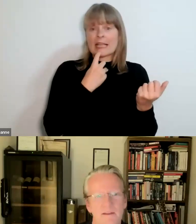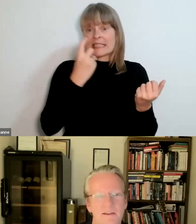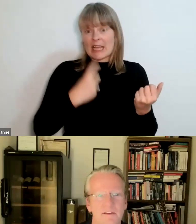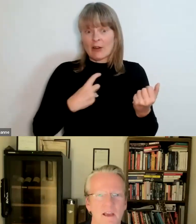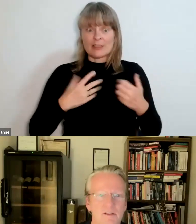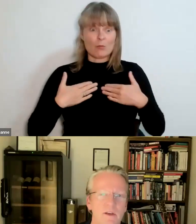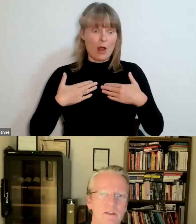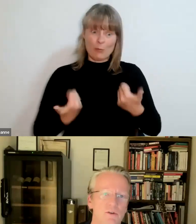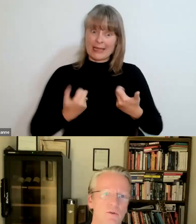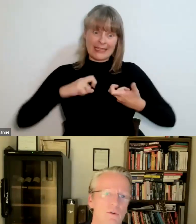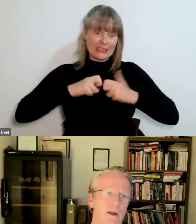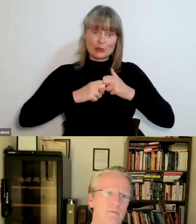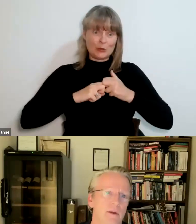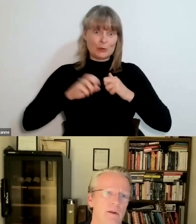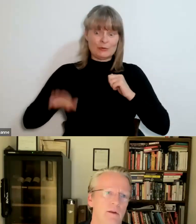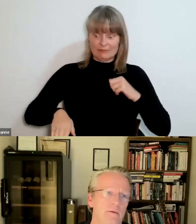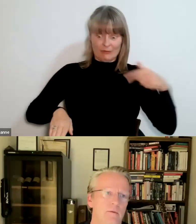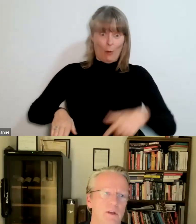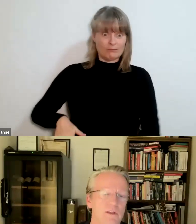with a kind of serious or somewhat serious